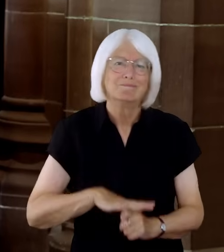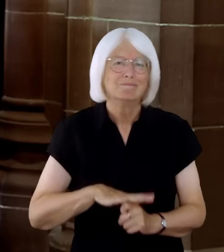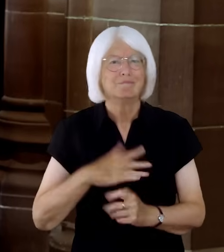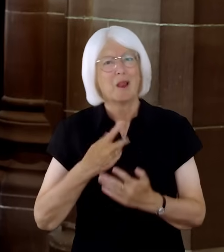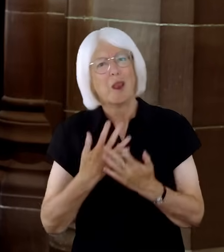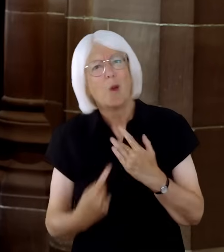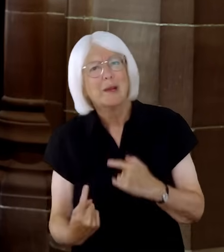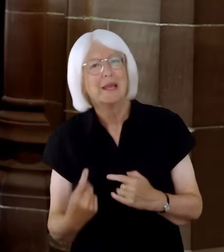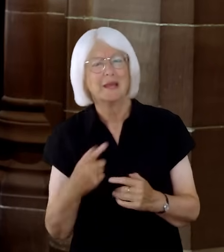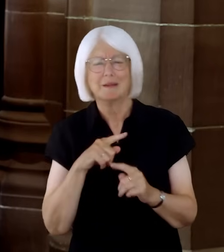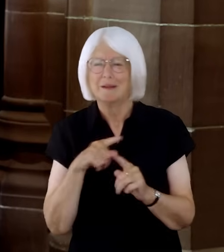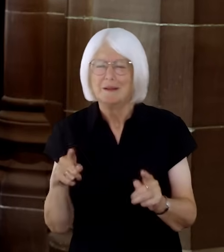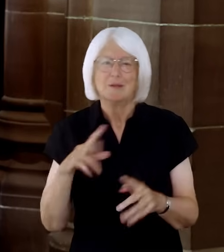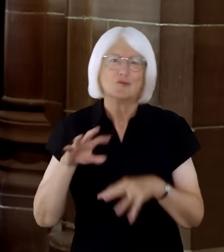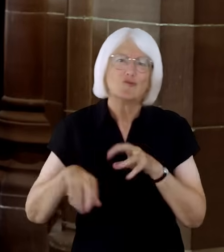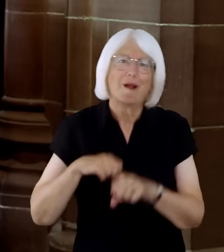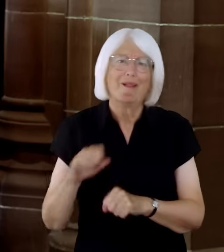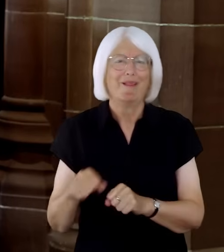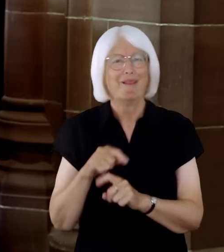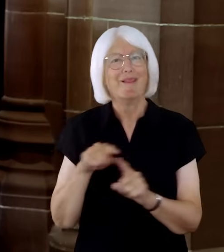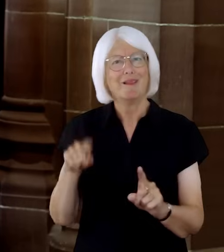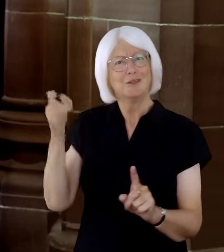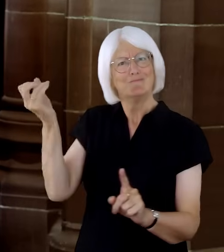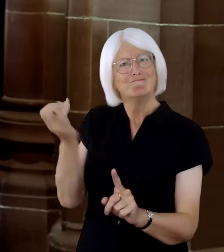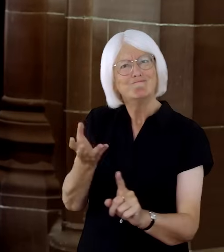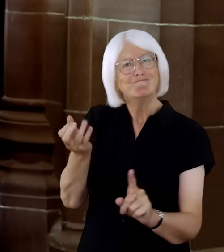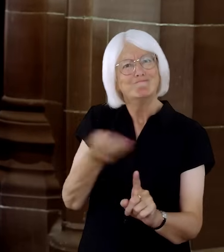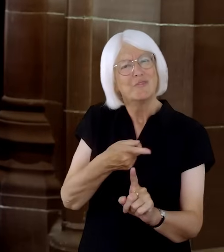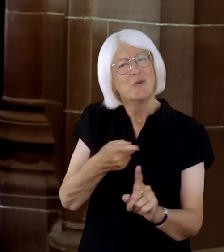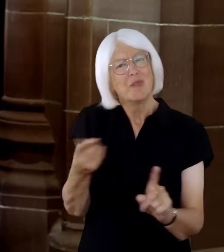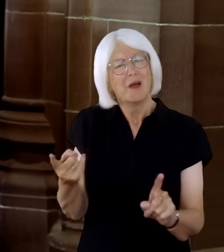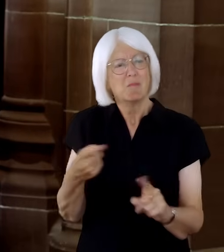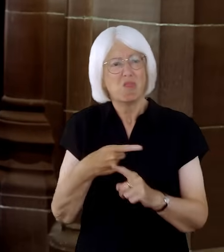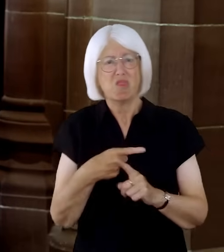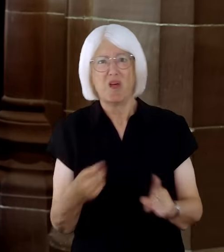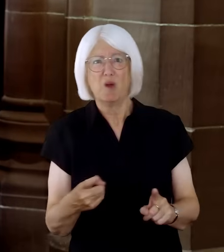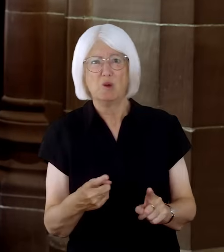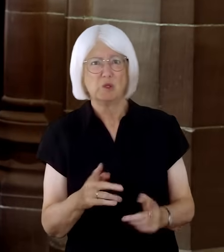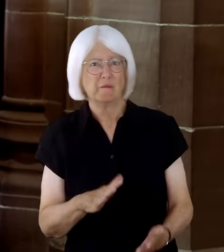of all who struggle with life and its troubles. We pray for those who face prejudice